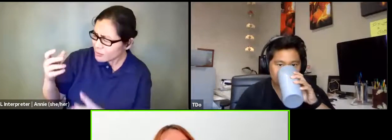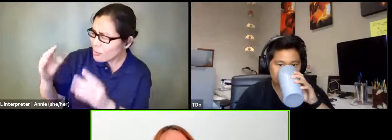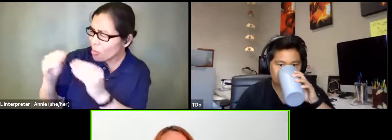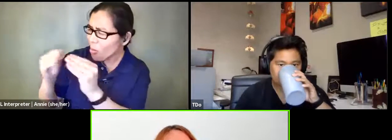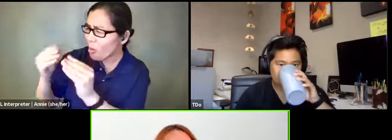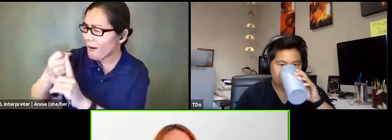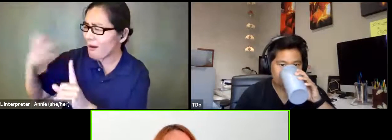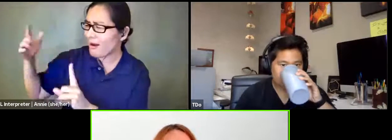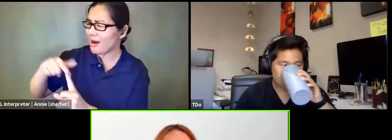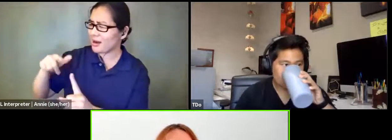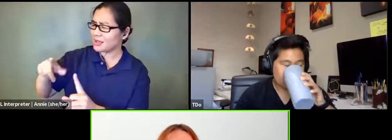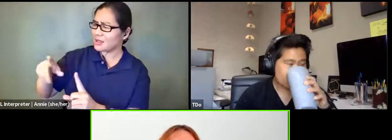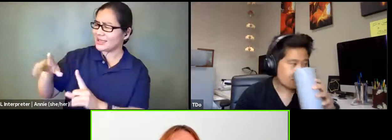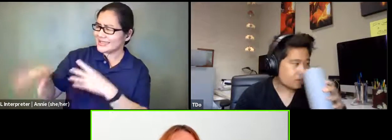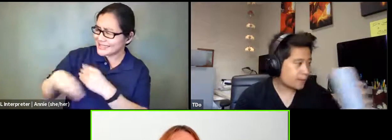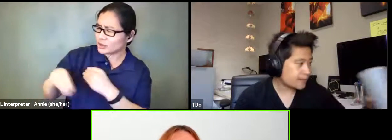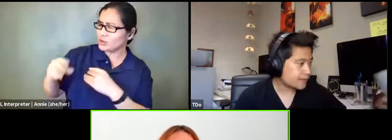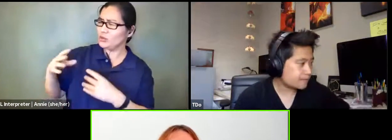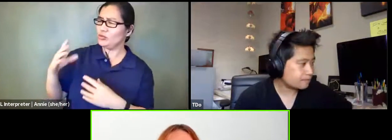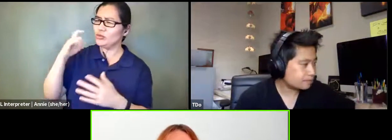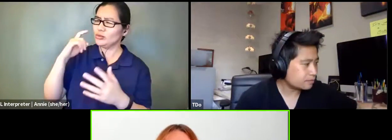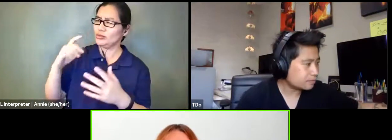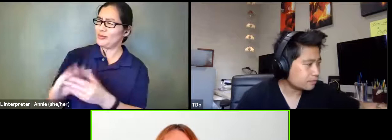outcry and outrage from your allies - is that what you mean?